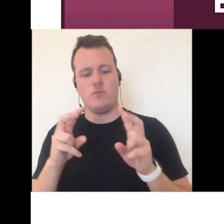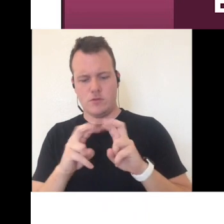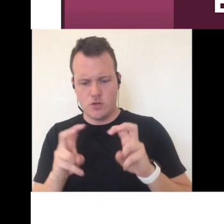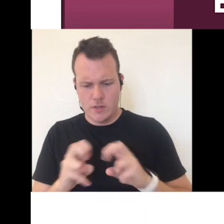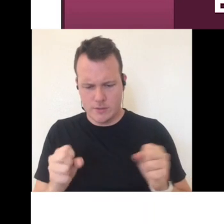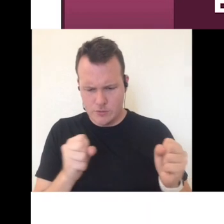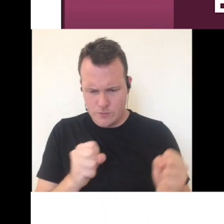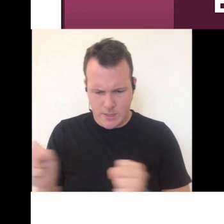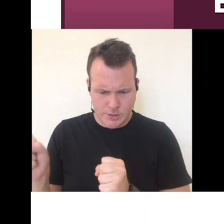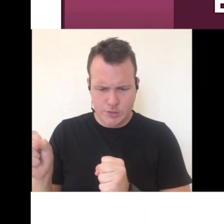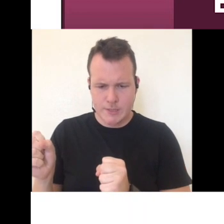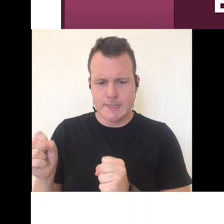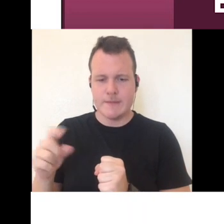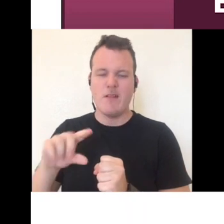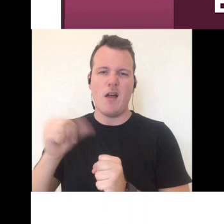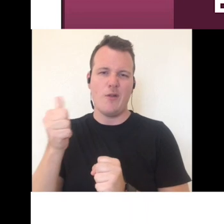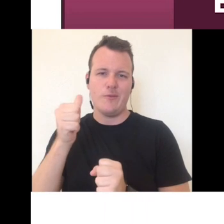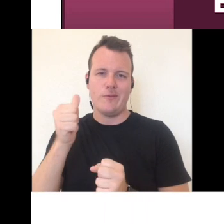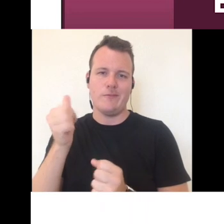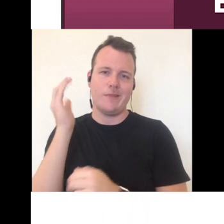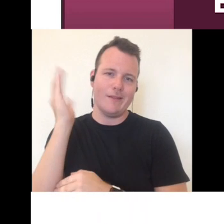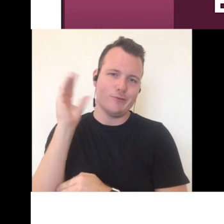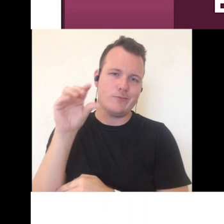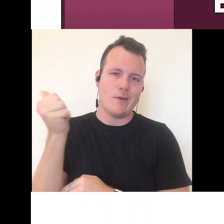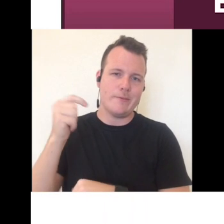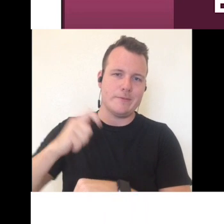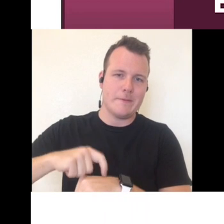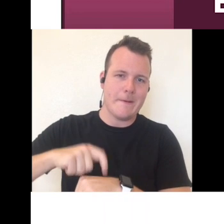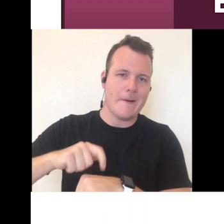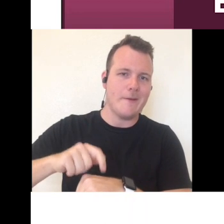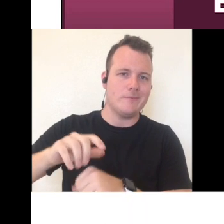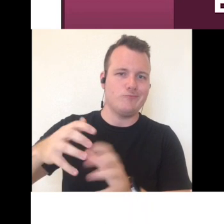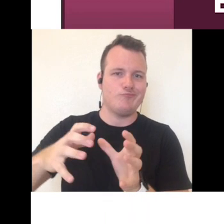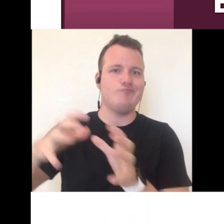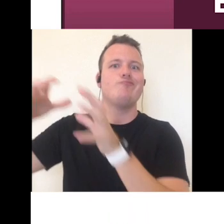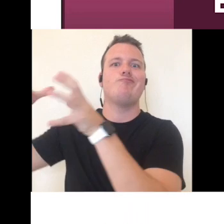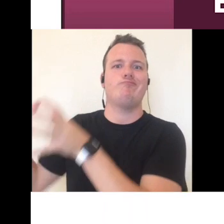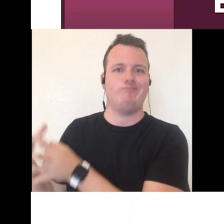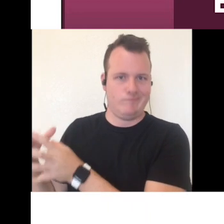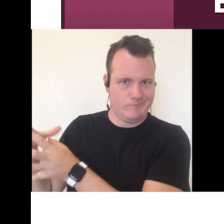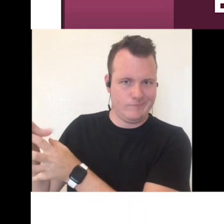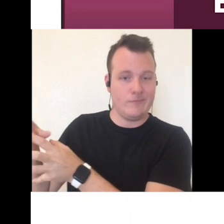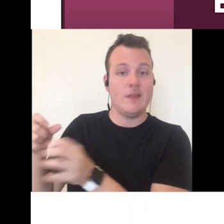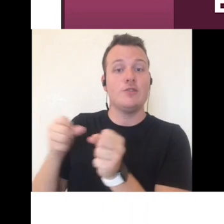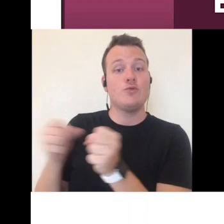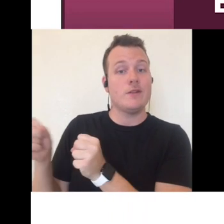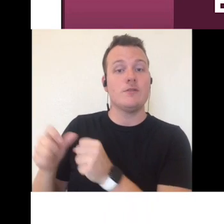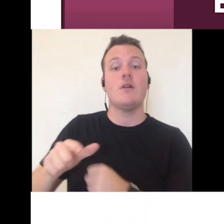look at strategies and- and it's another lecture, another day, another time, but